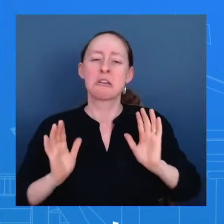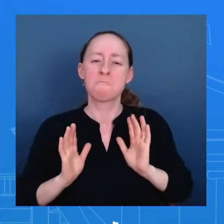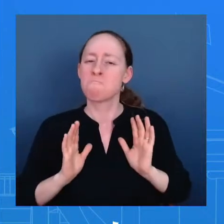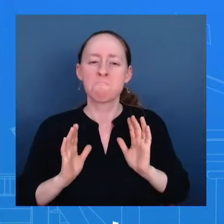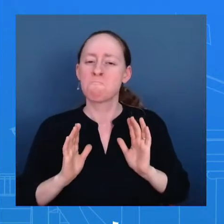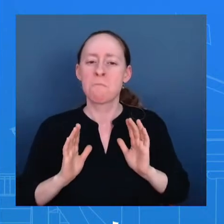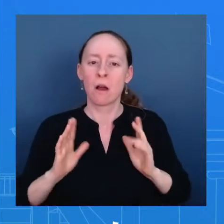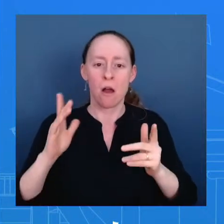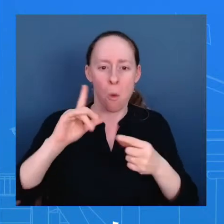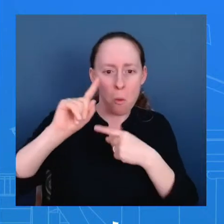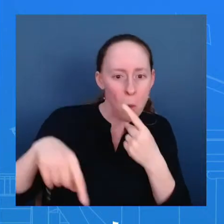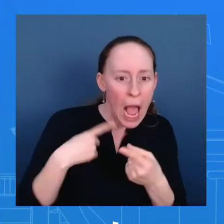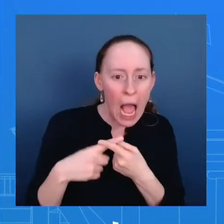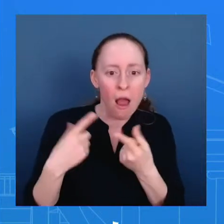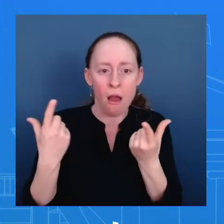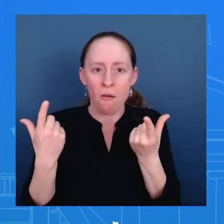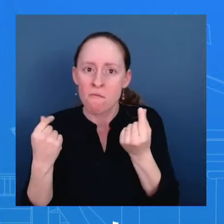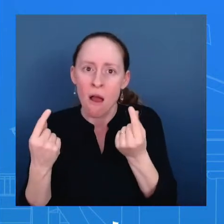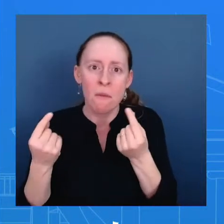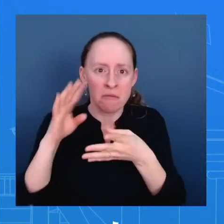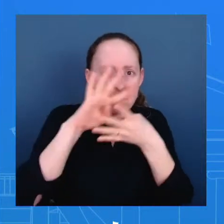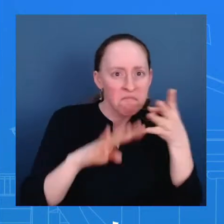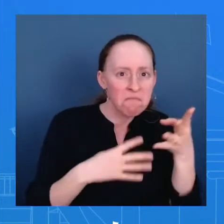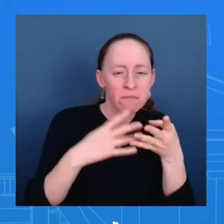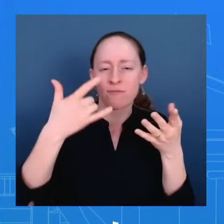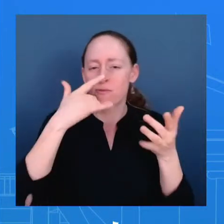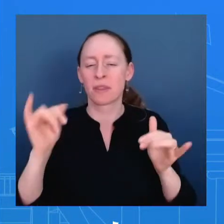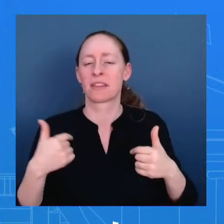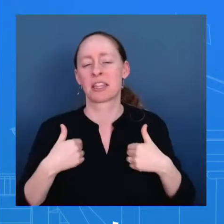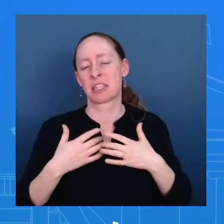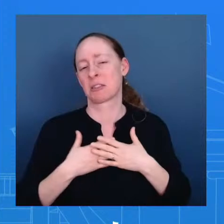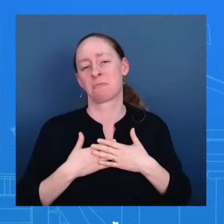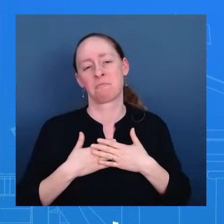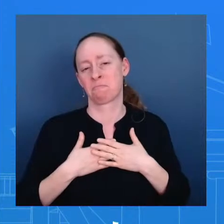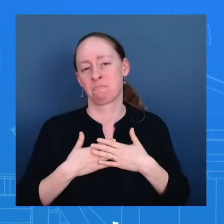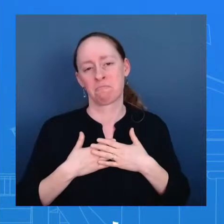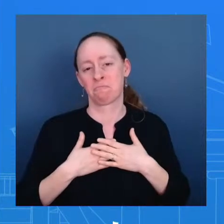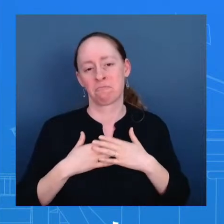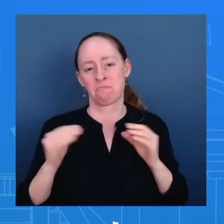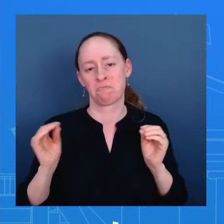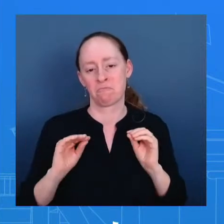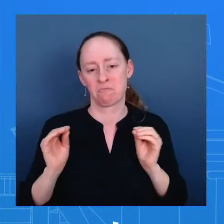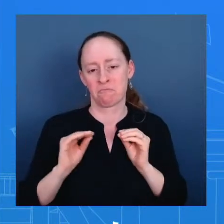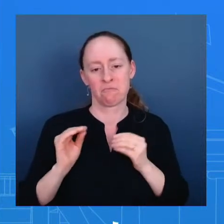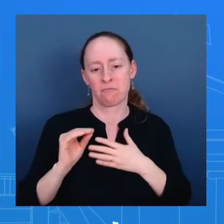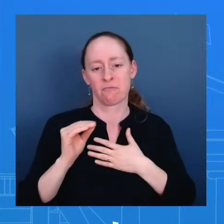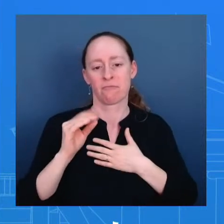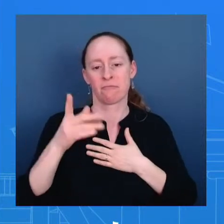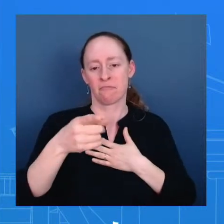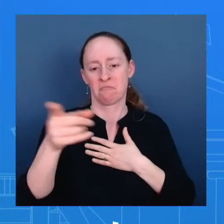We're continuing to have those conversations with the Israelis, as we have been. And we've made our point. And we've made our -- our -- where --